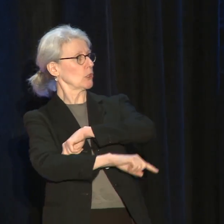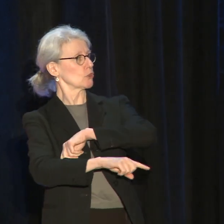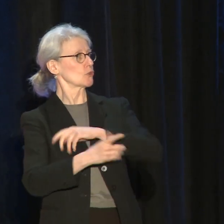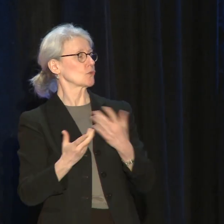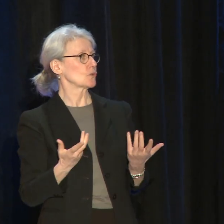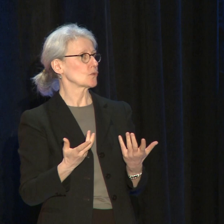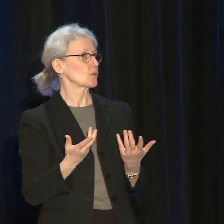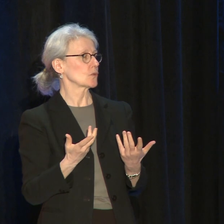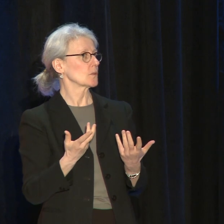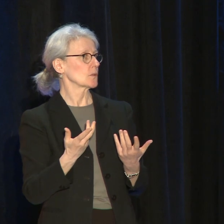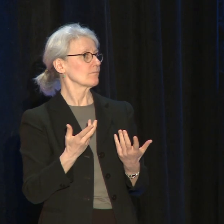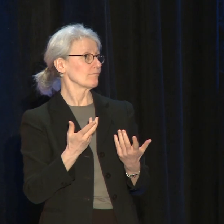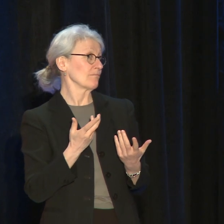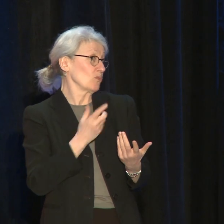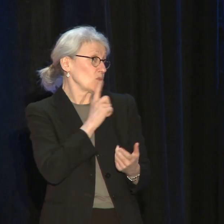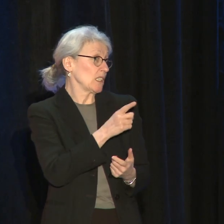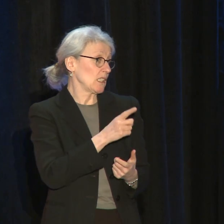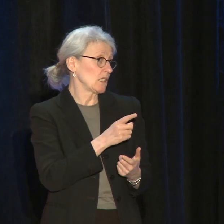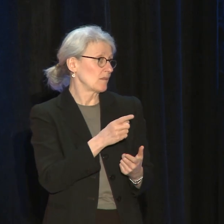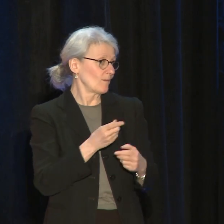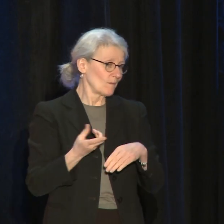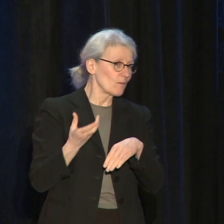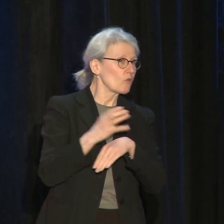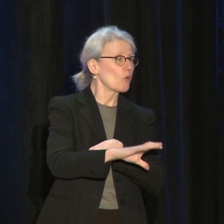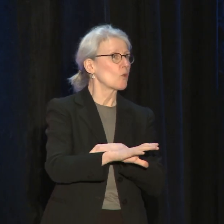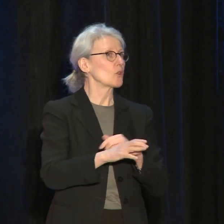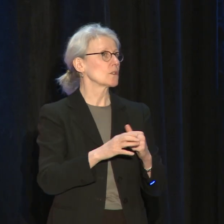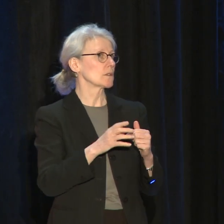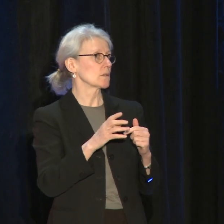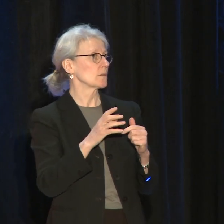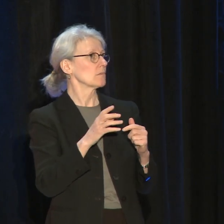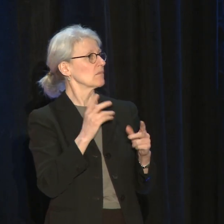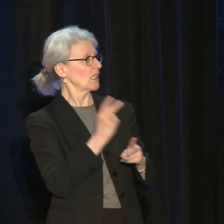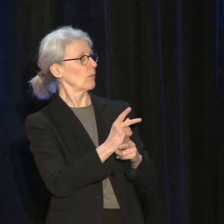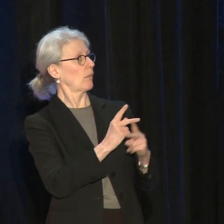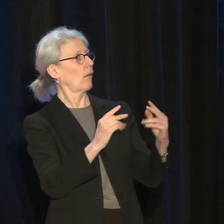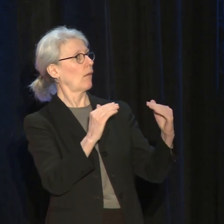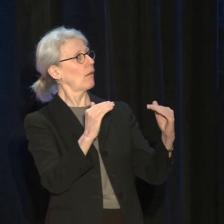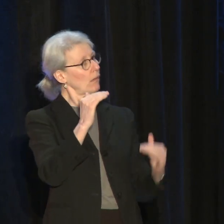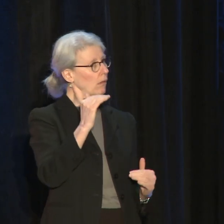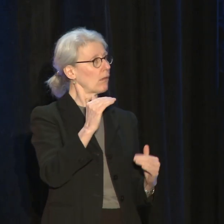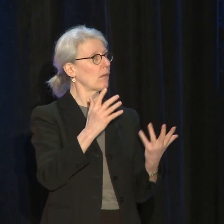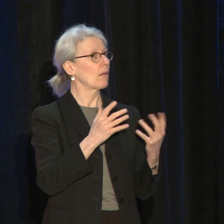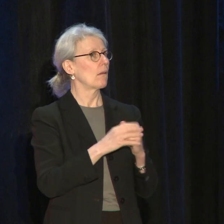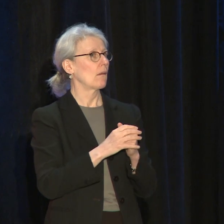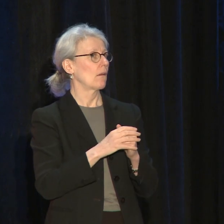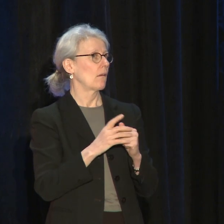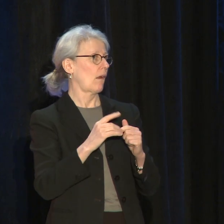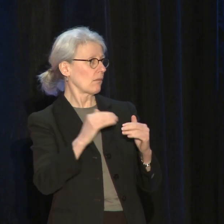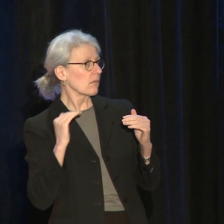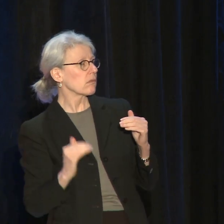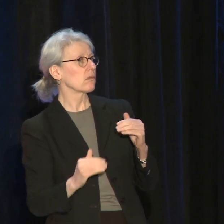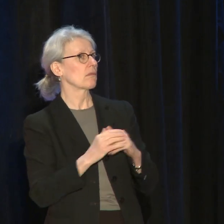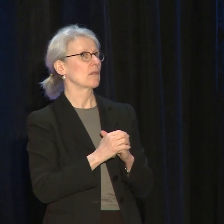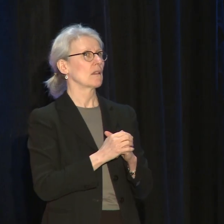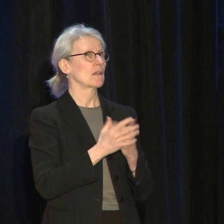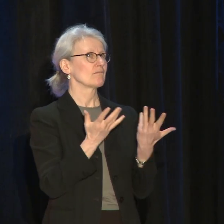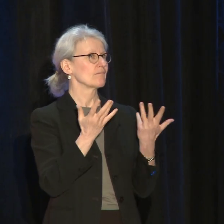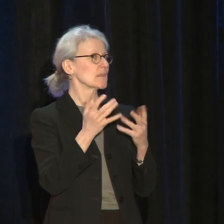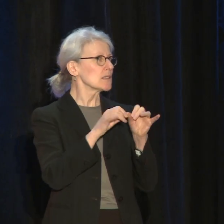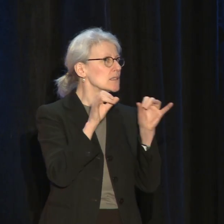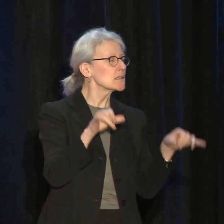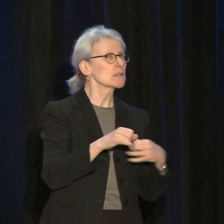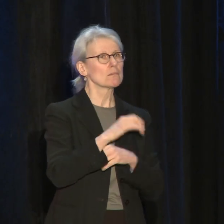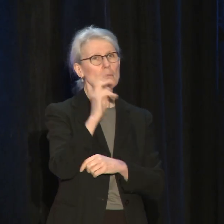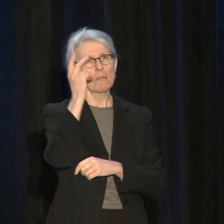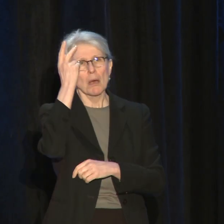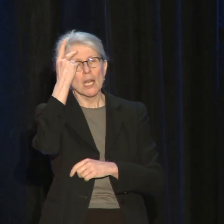enforce social inequities, enforce social and political hierarchies, and to quell rebellion,